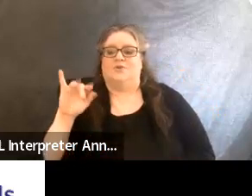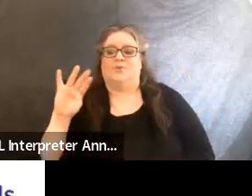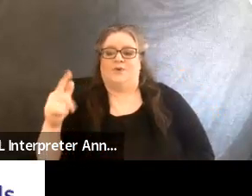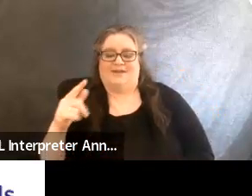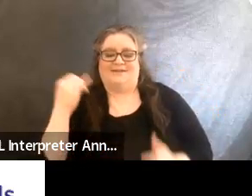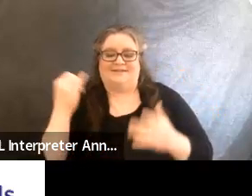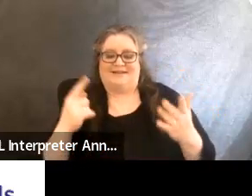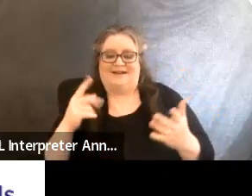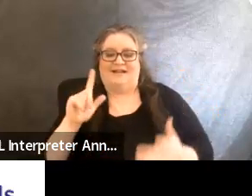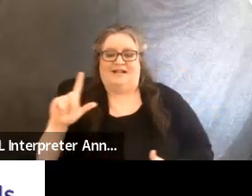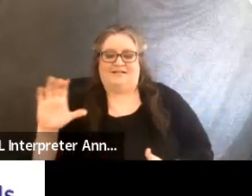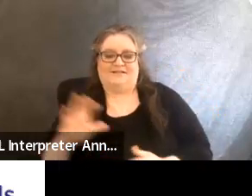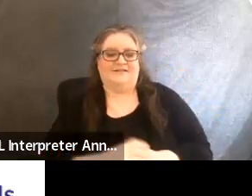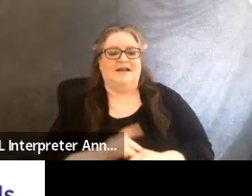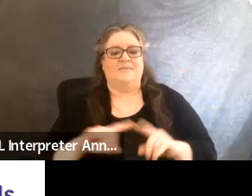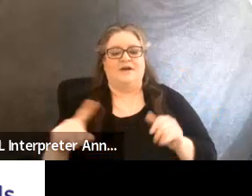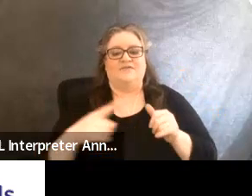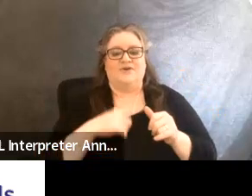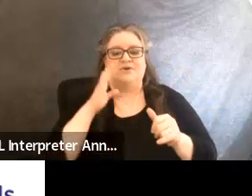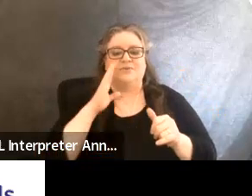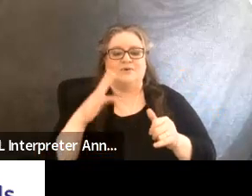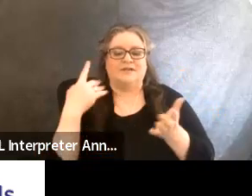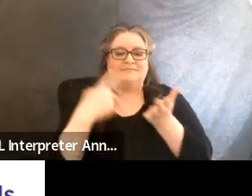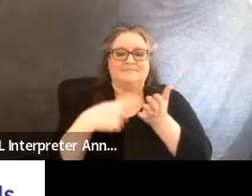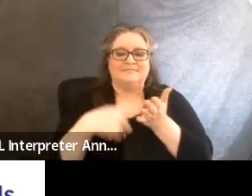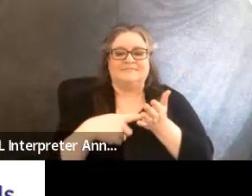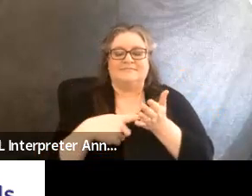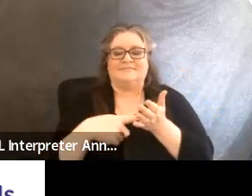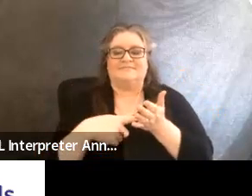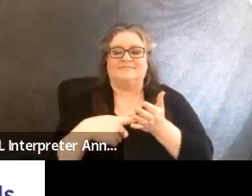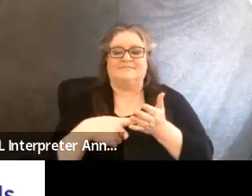But first, we're going to go over a bit about who we are.